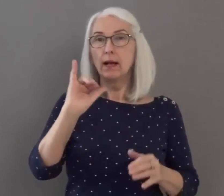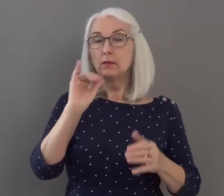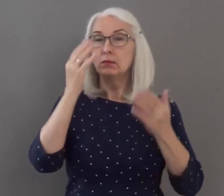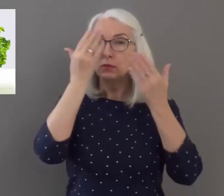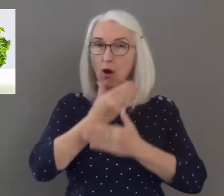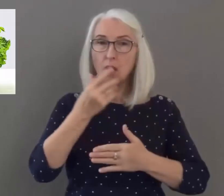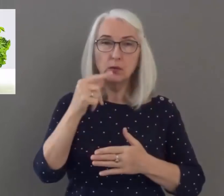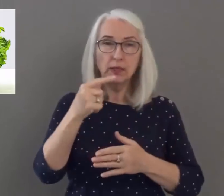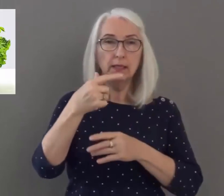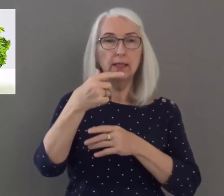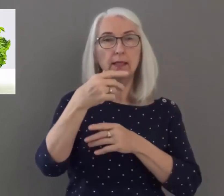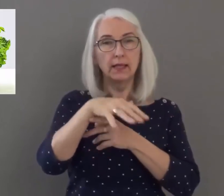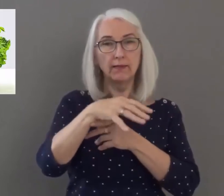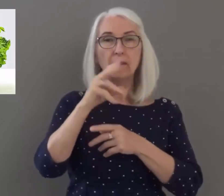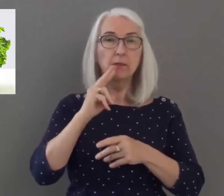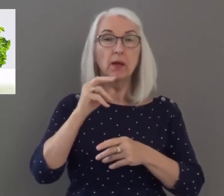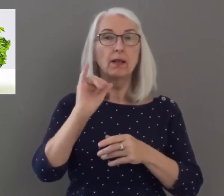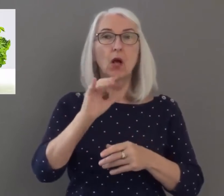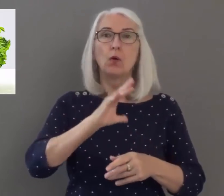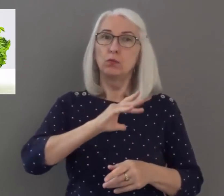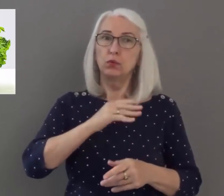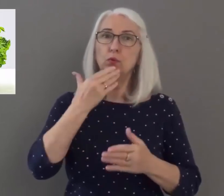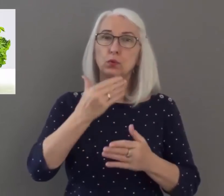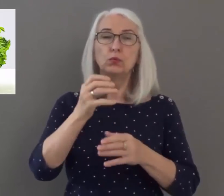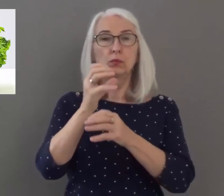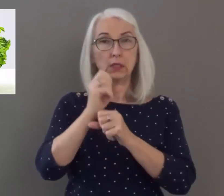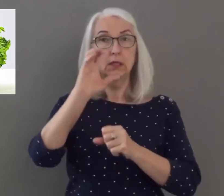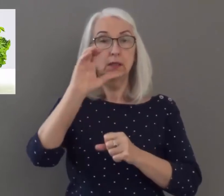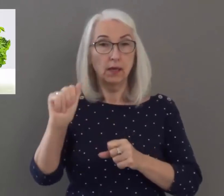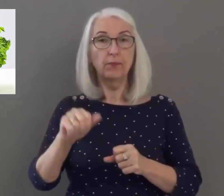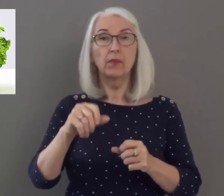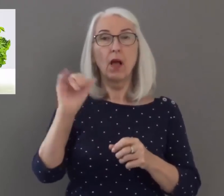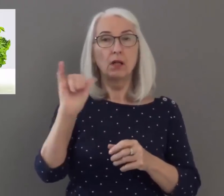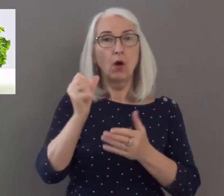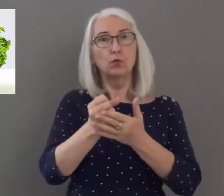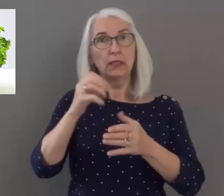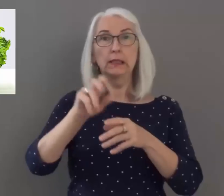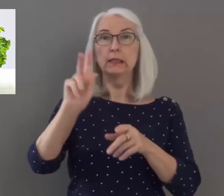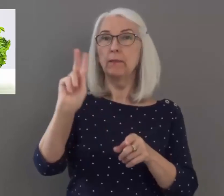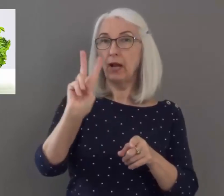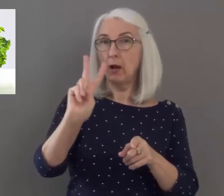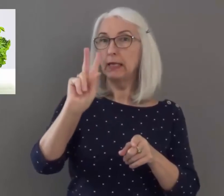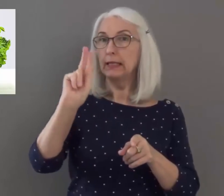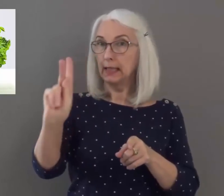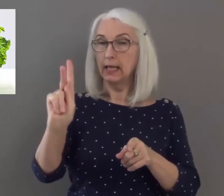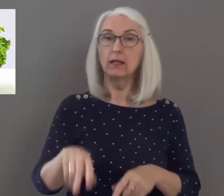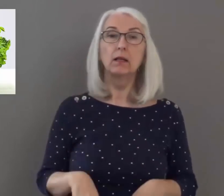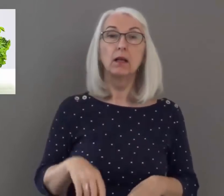The dark green leafy vegetables that are good sources of calcium are also rich in vitamin K.